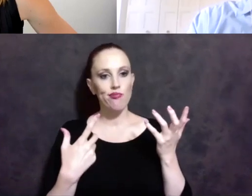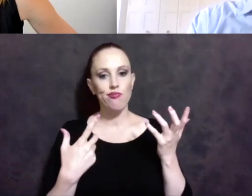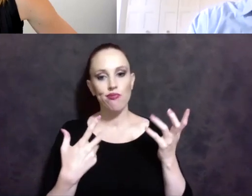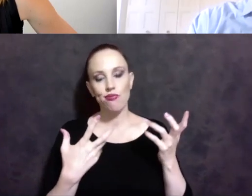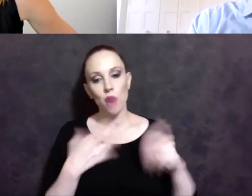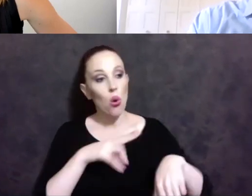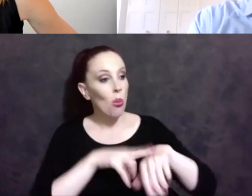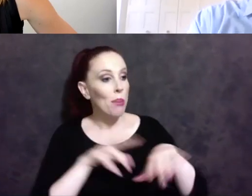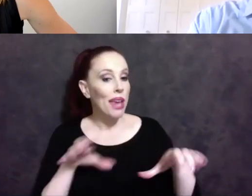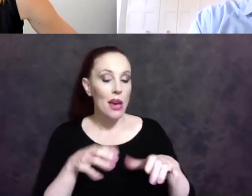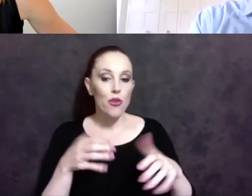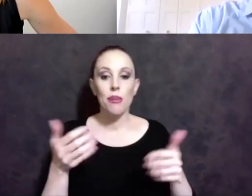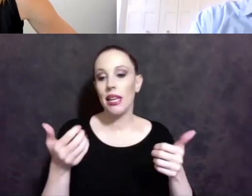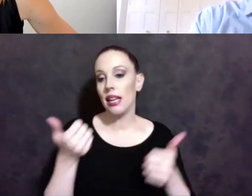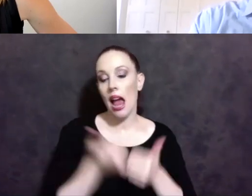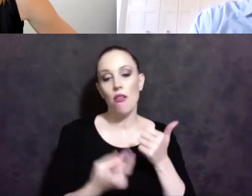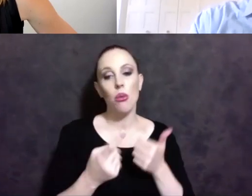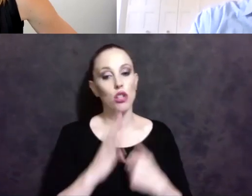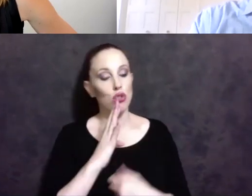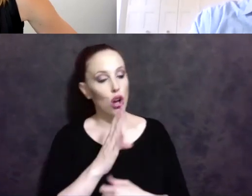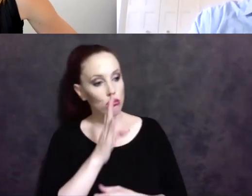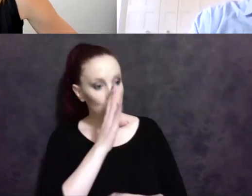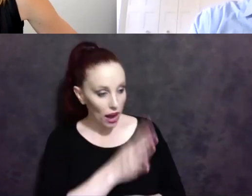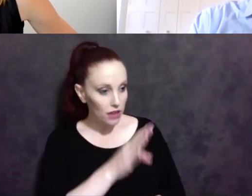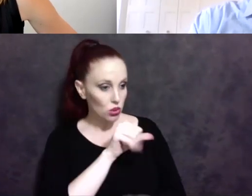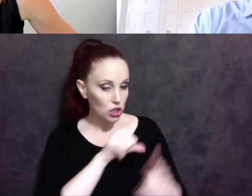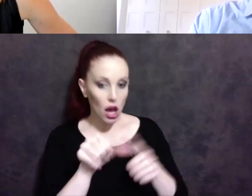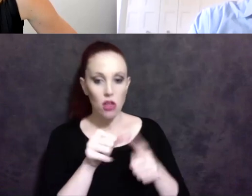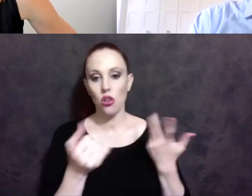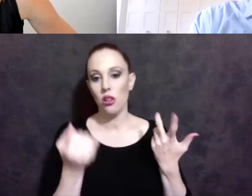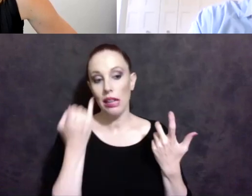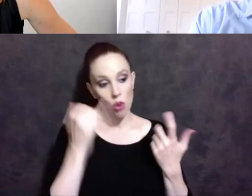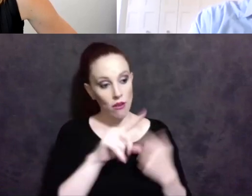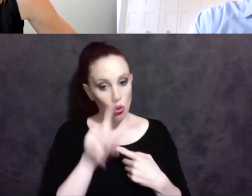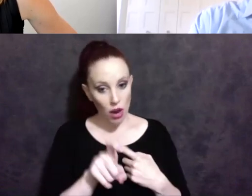talks very directly to each other. If you have a question, you directly ask that question,